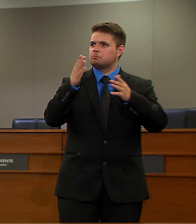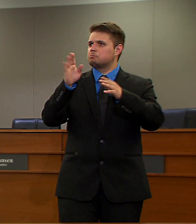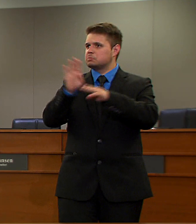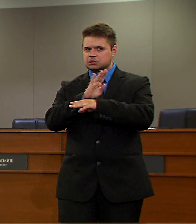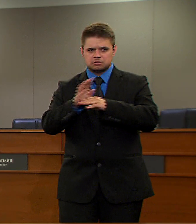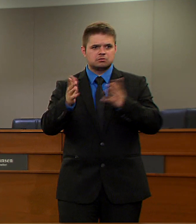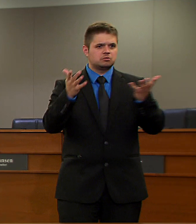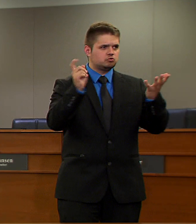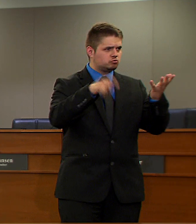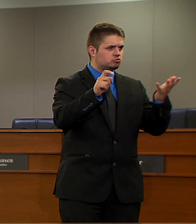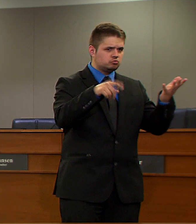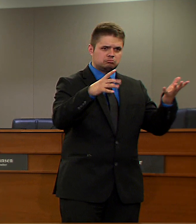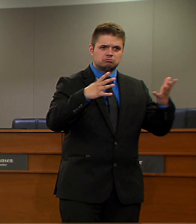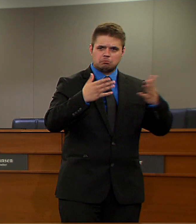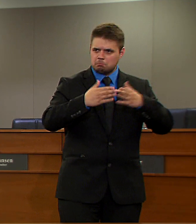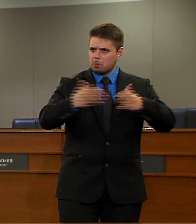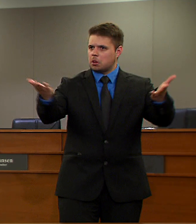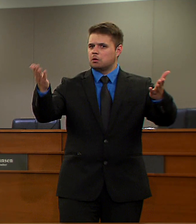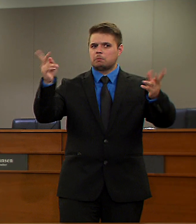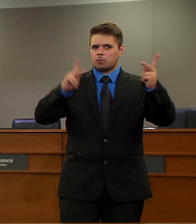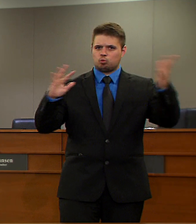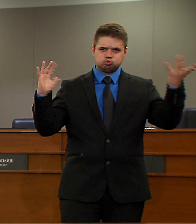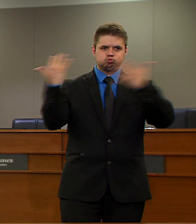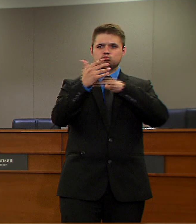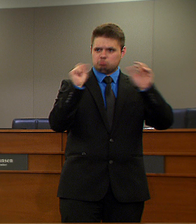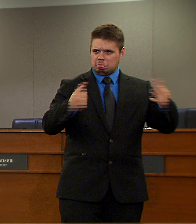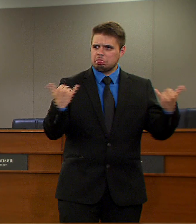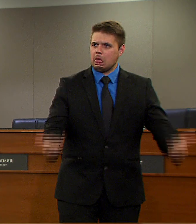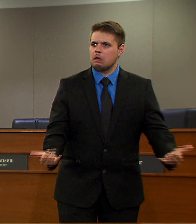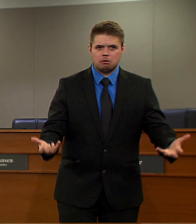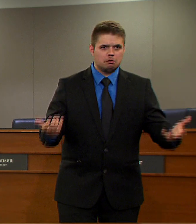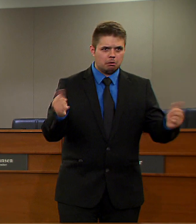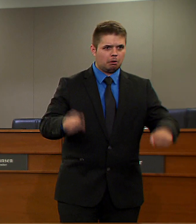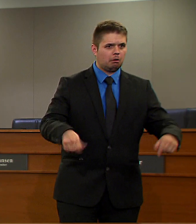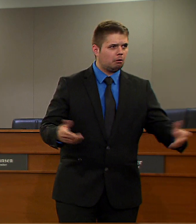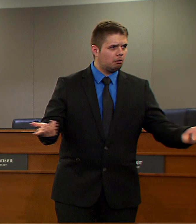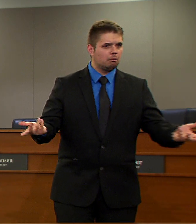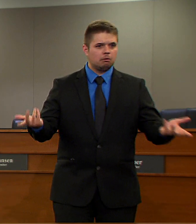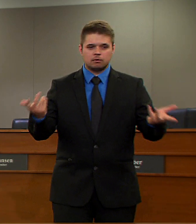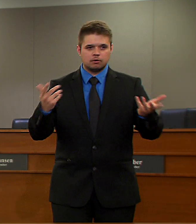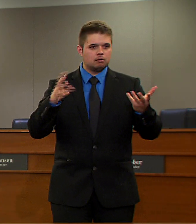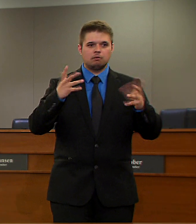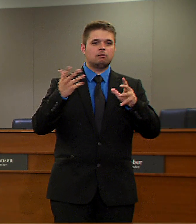public events right now. And even though we're all anxious to see businesses